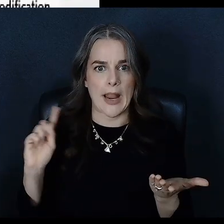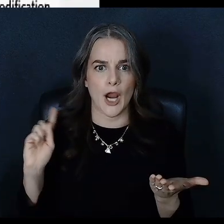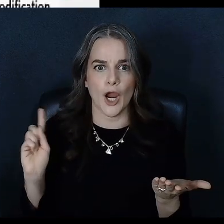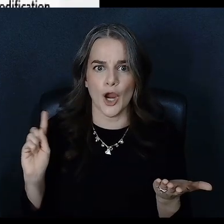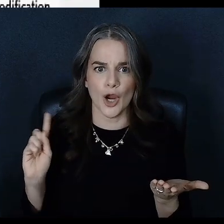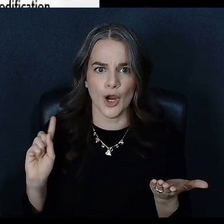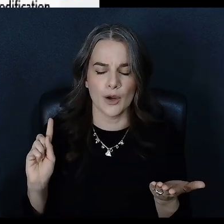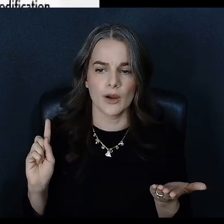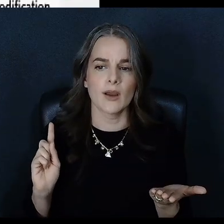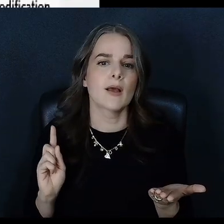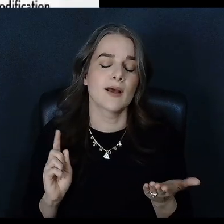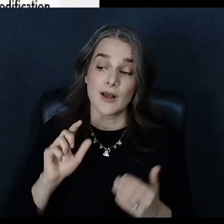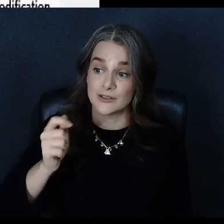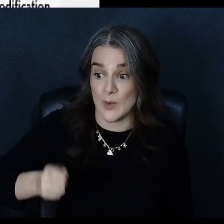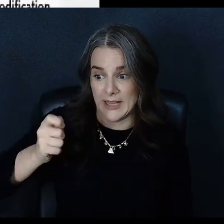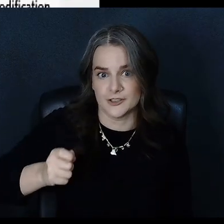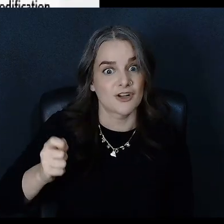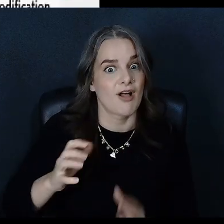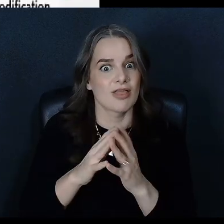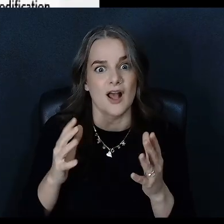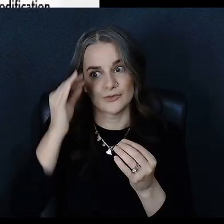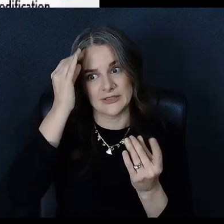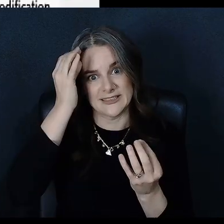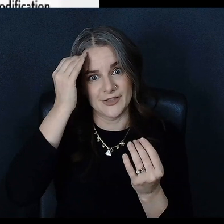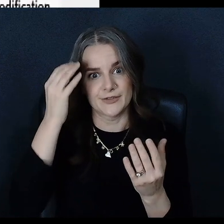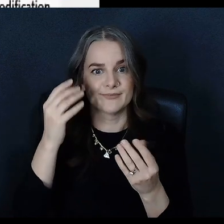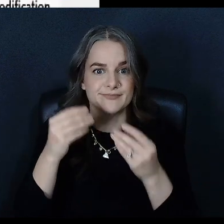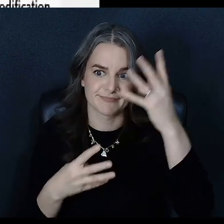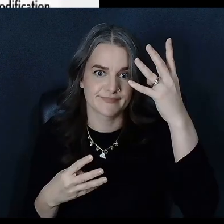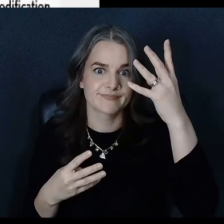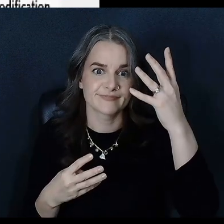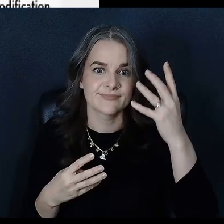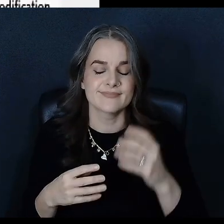to really think about. I love this picture on the right because it reminds us